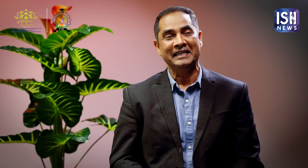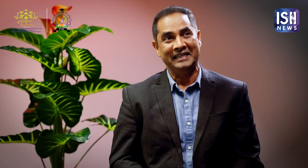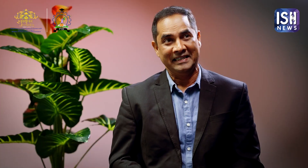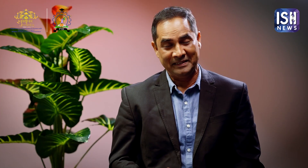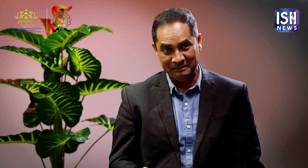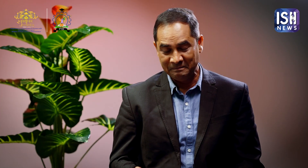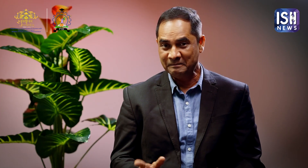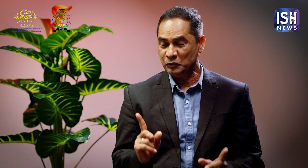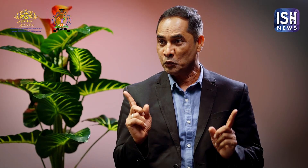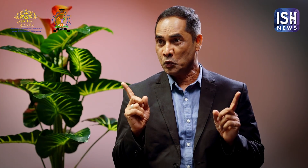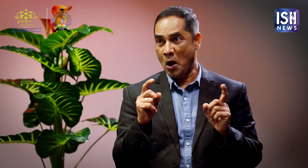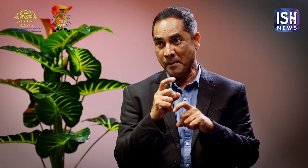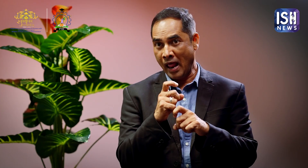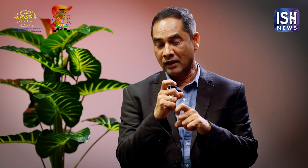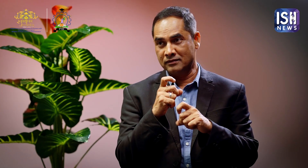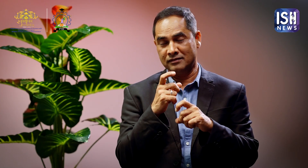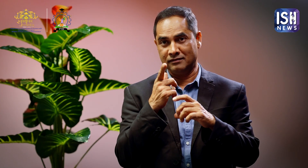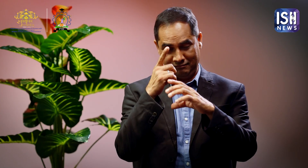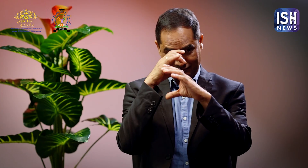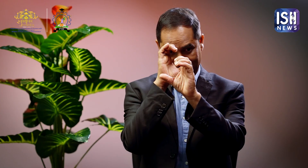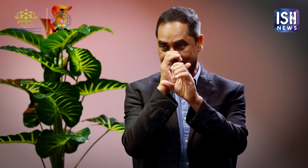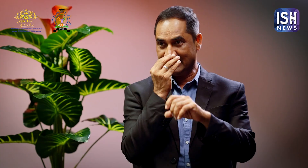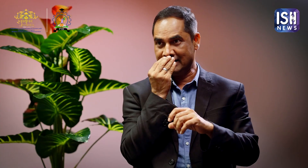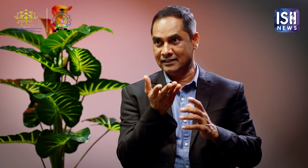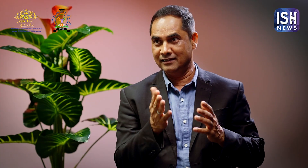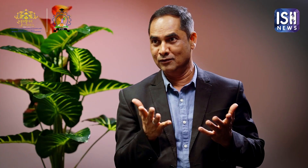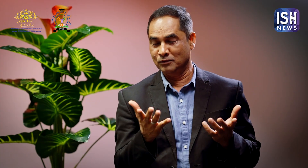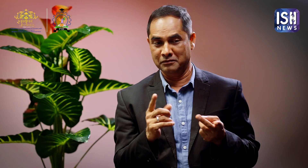It’s a complicated vision, and not easy to visualize,